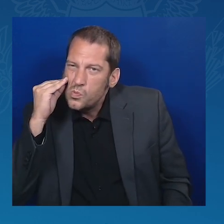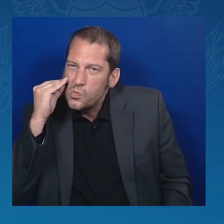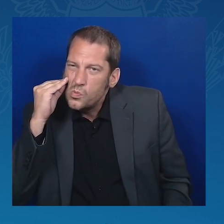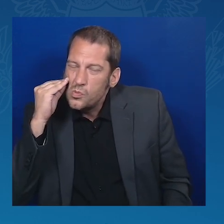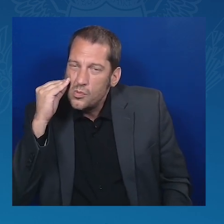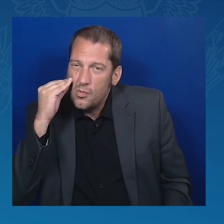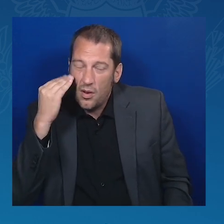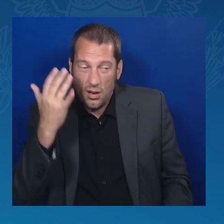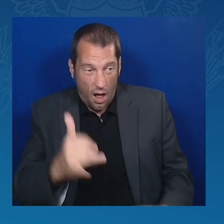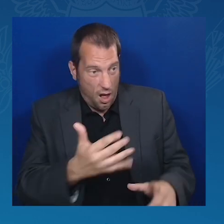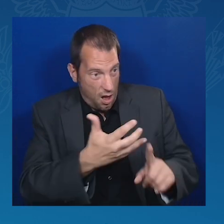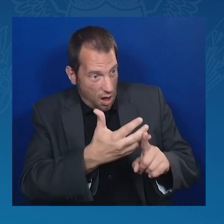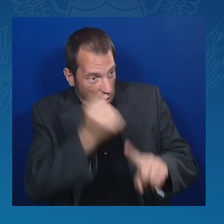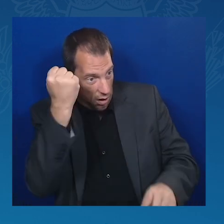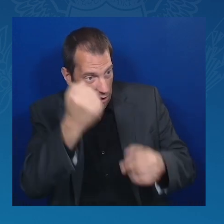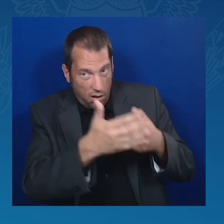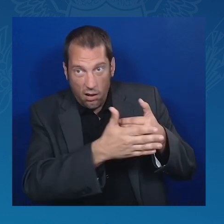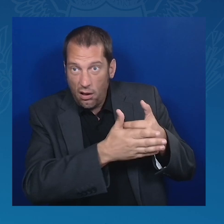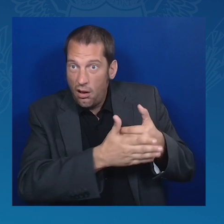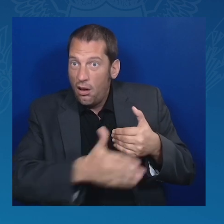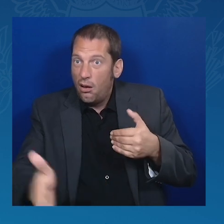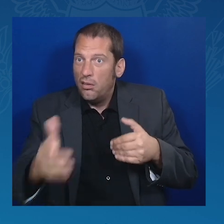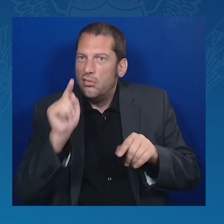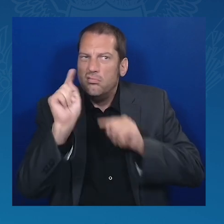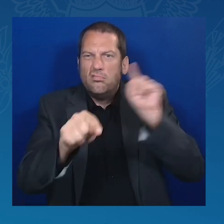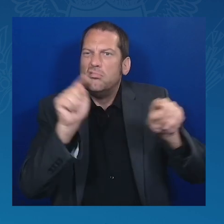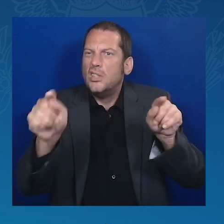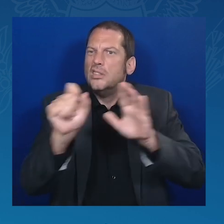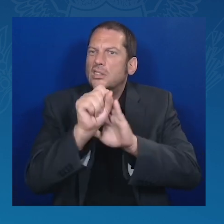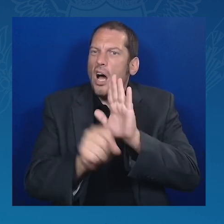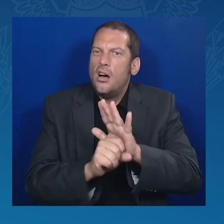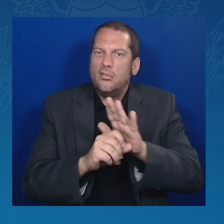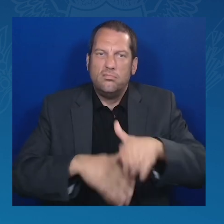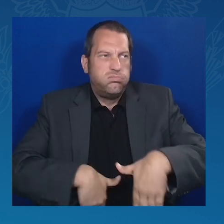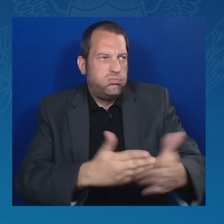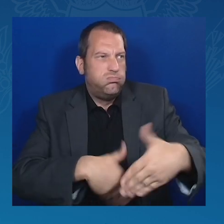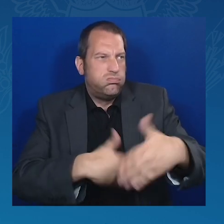and pass laws like the ones that Amanda had to go through